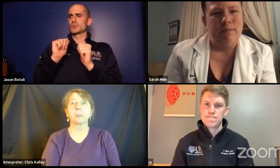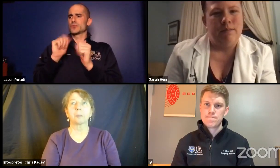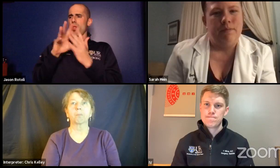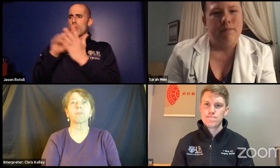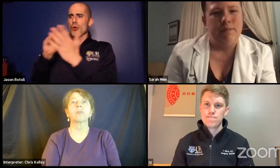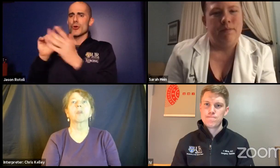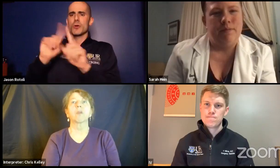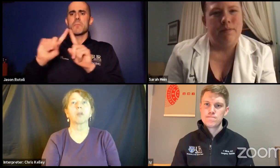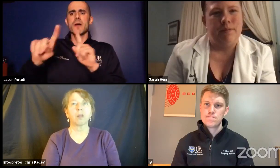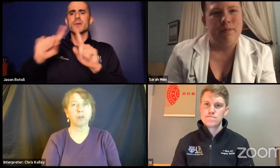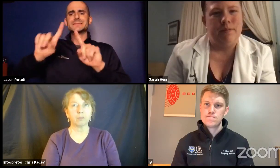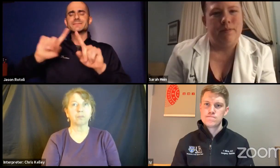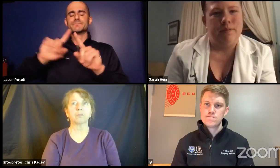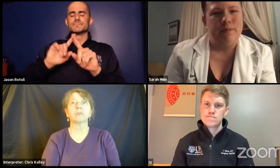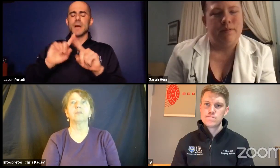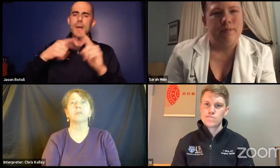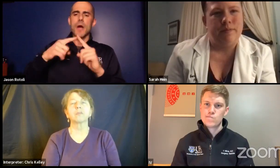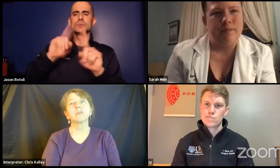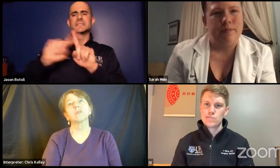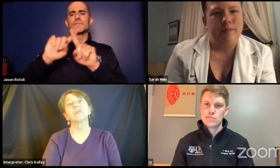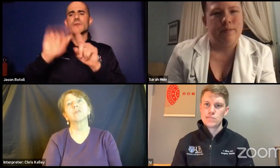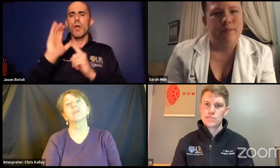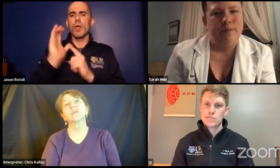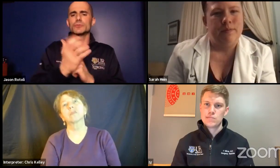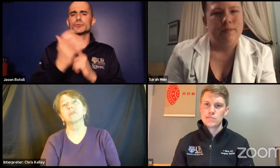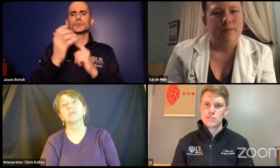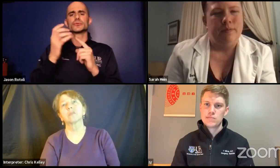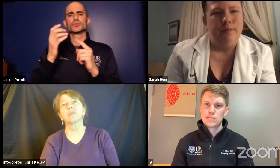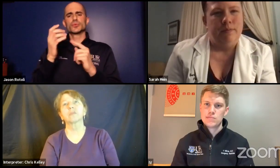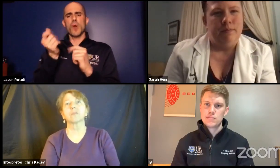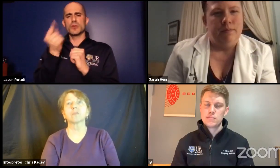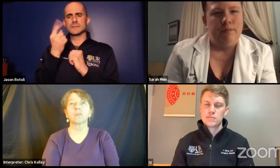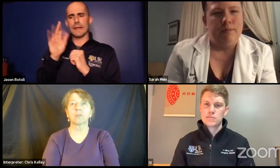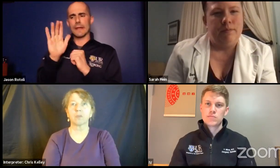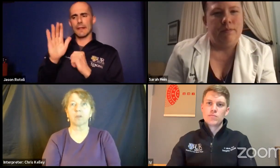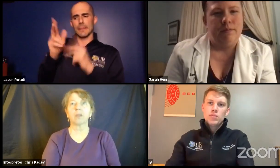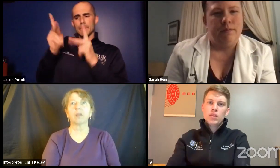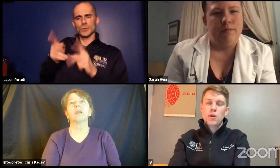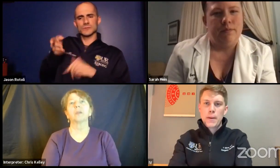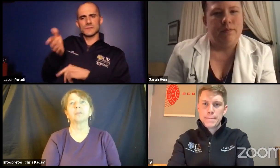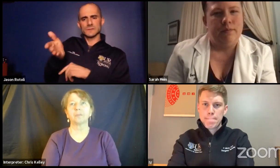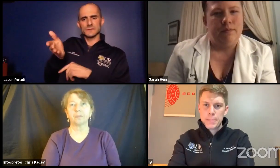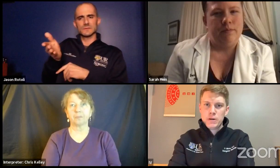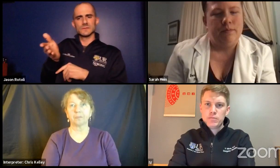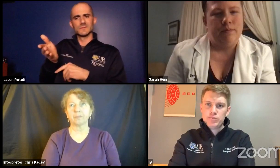children, with minors. We let the parents come. Okay, the next